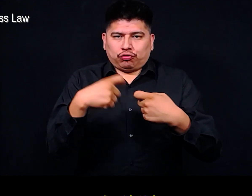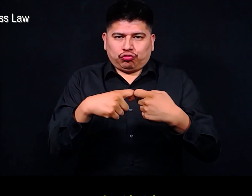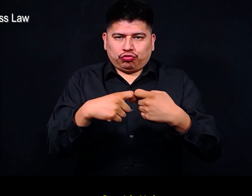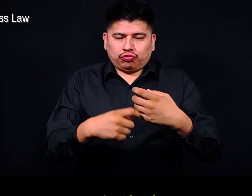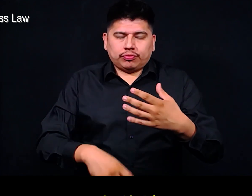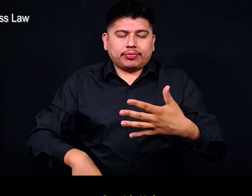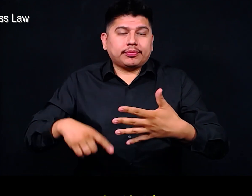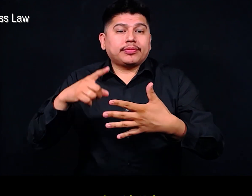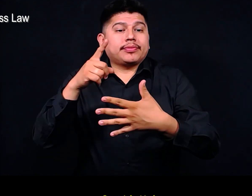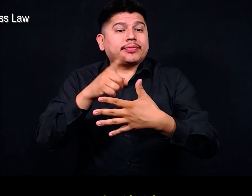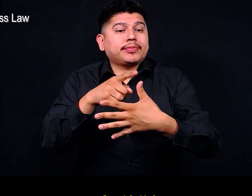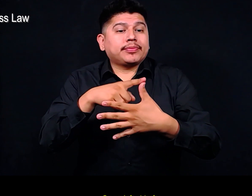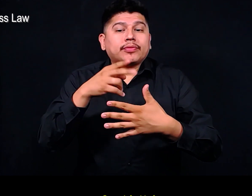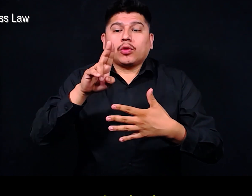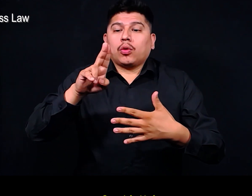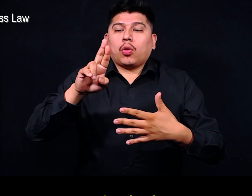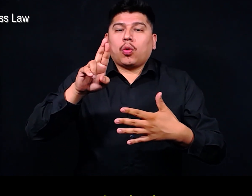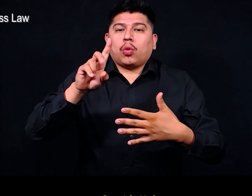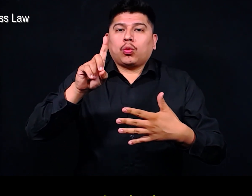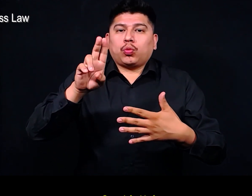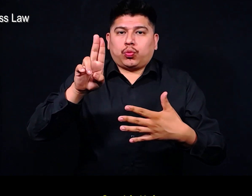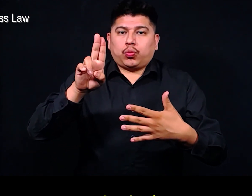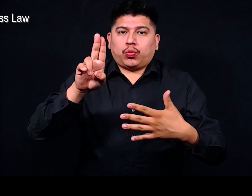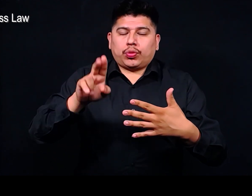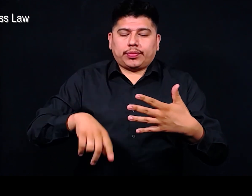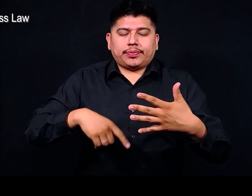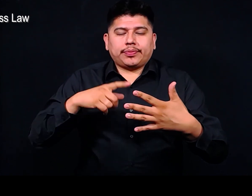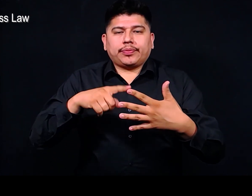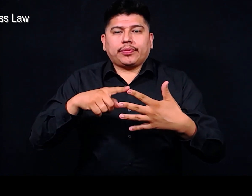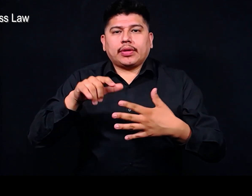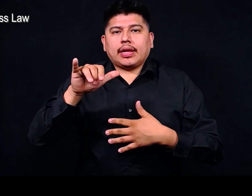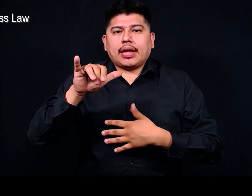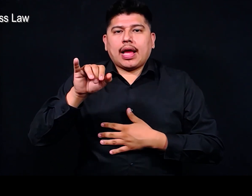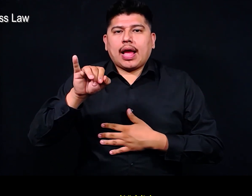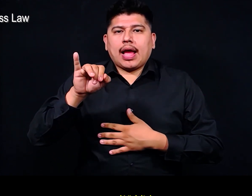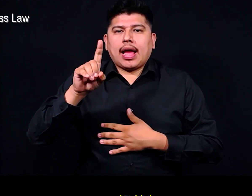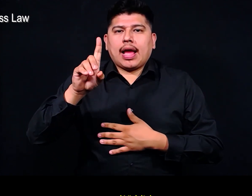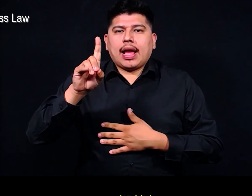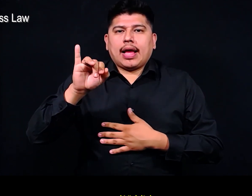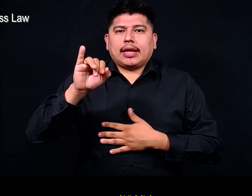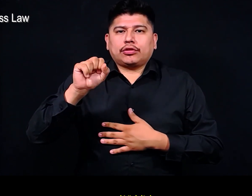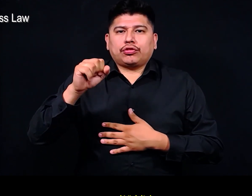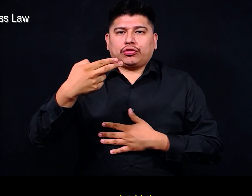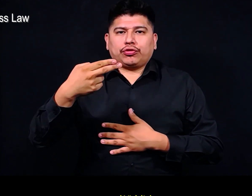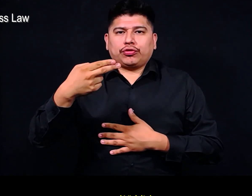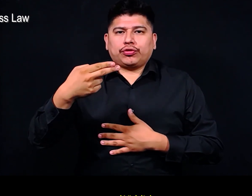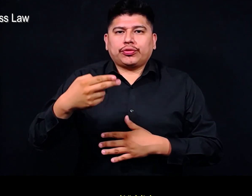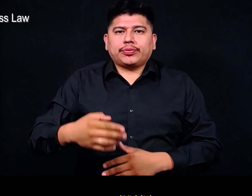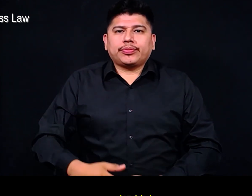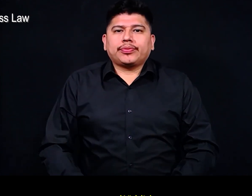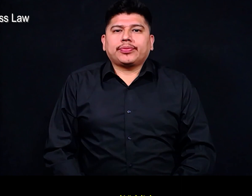Spanish, Urdu and Yiddish.